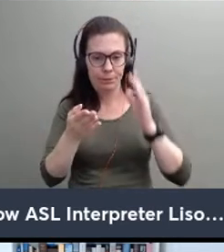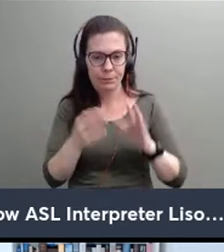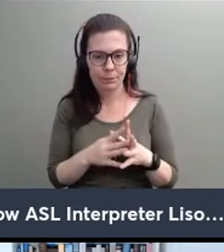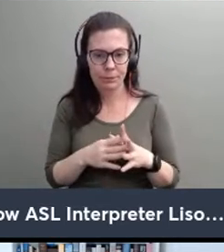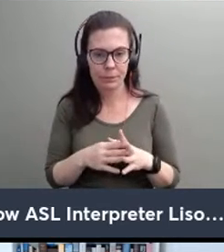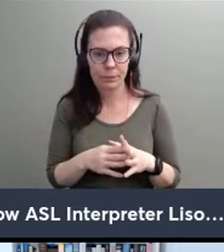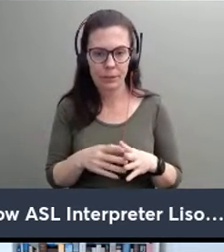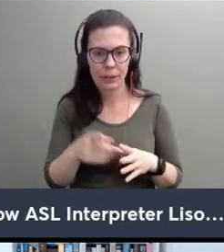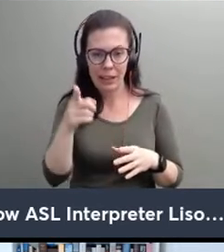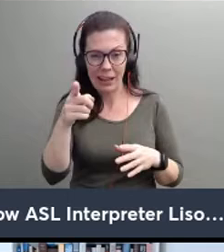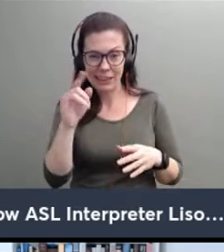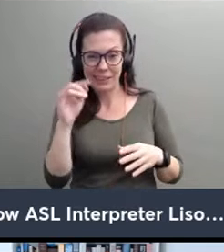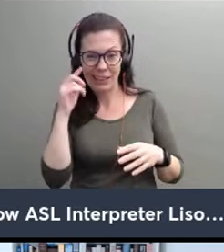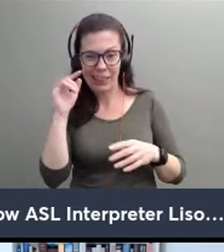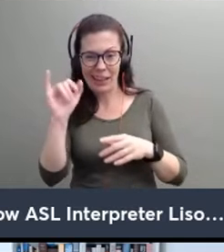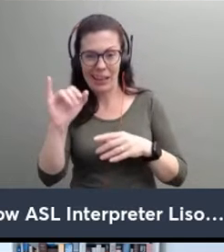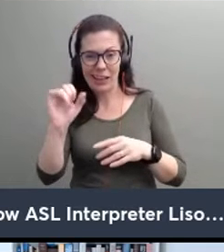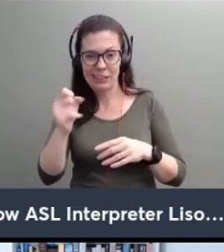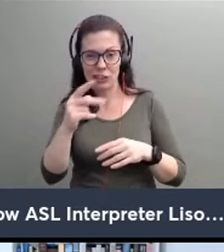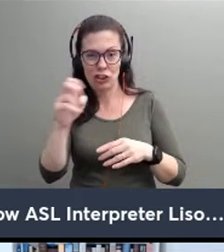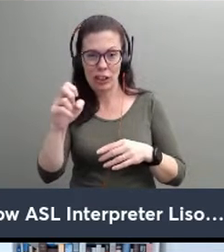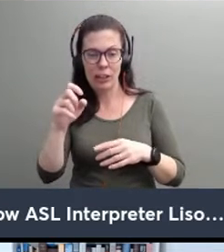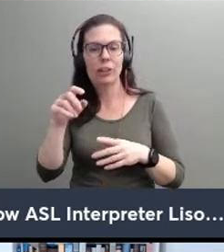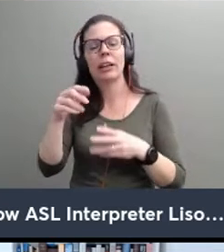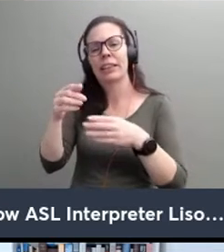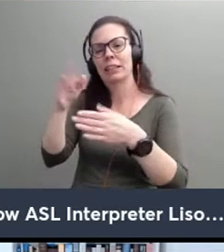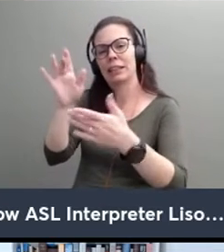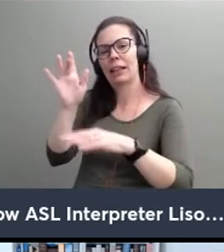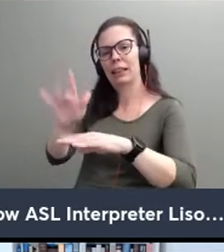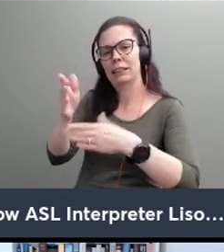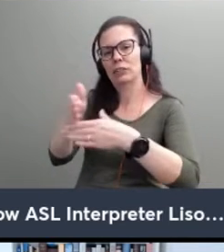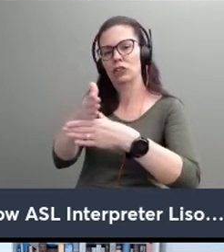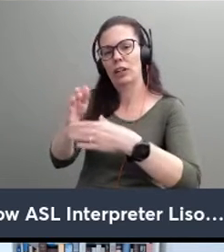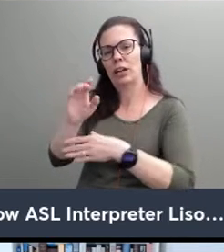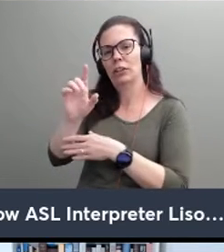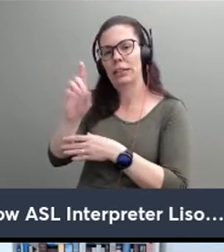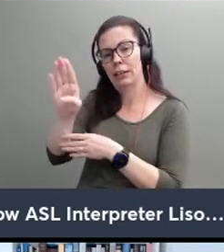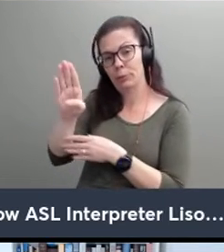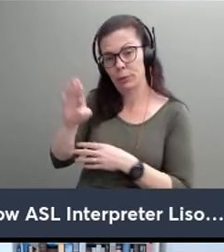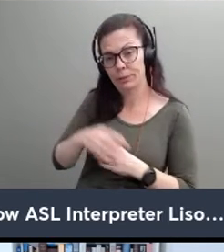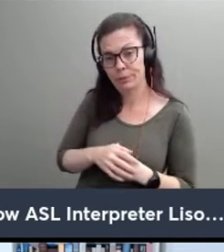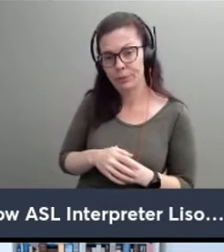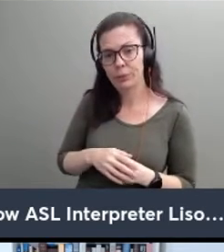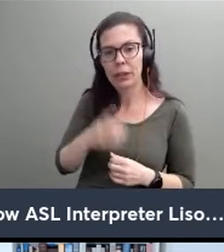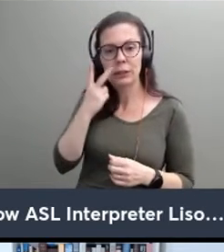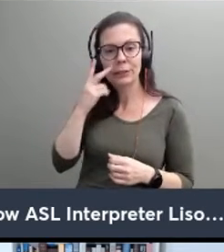You need to click on that, and you need to click on share dashboard. So when you click on share dashboard,